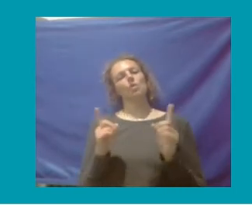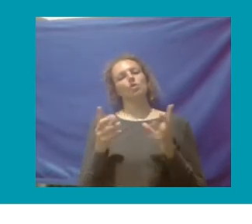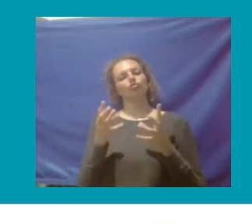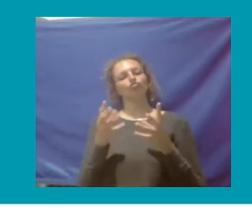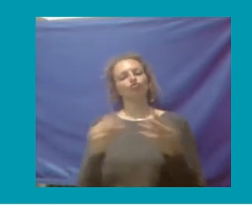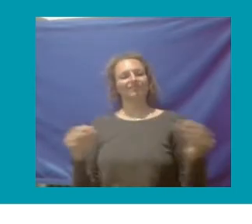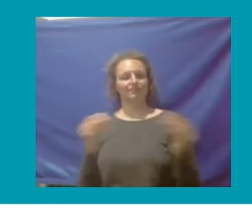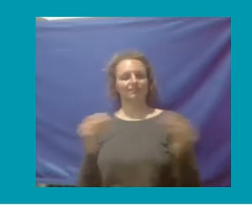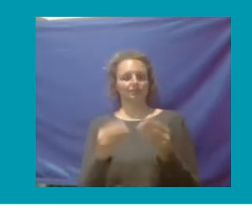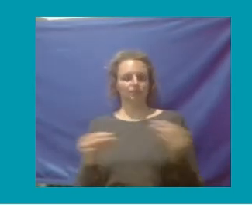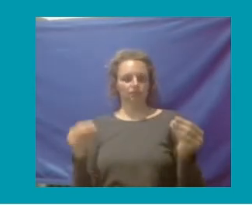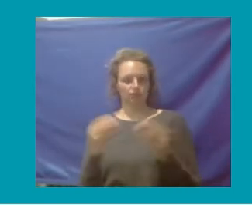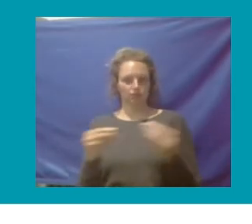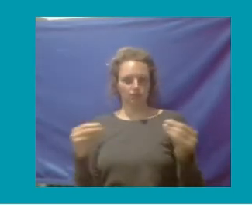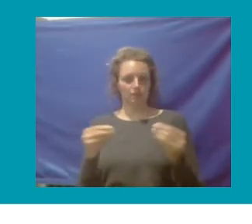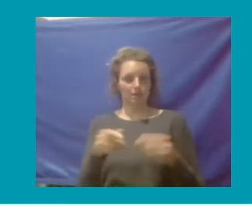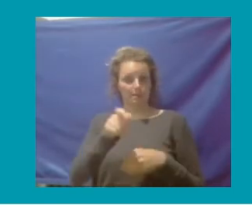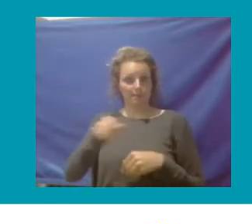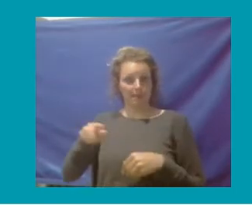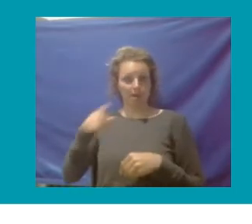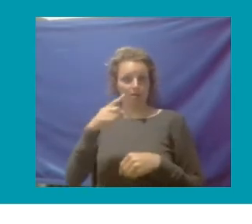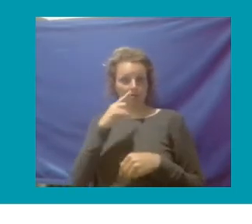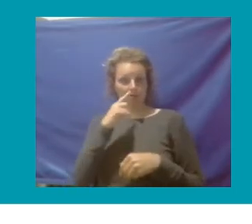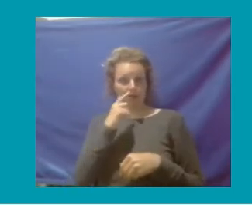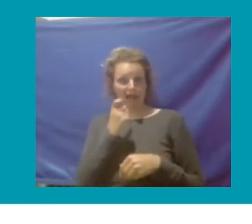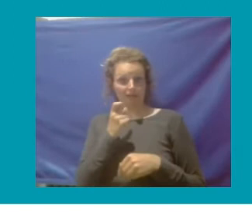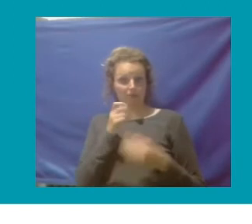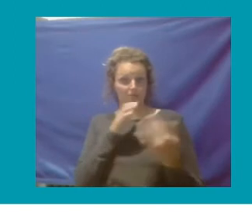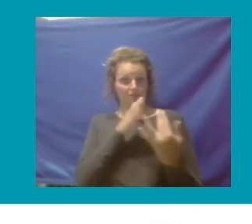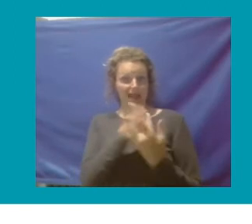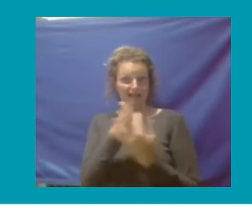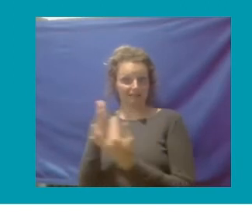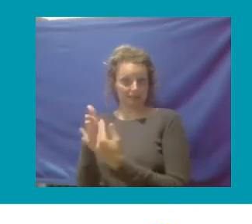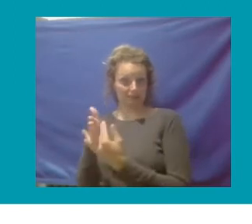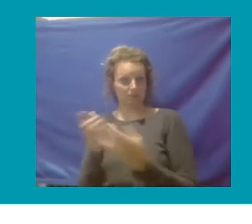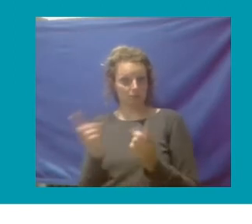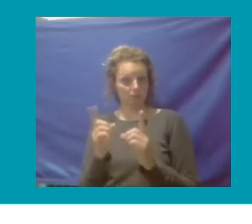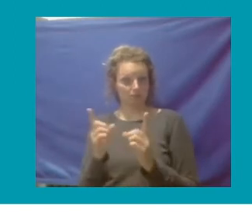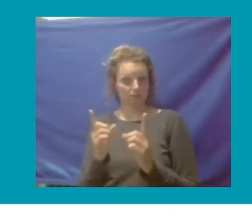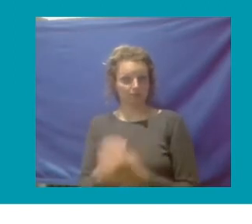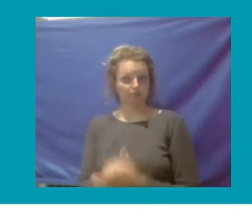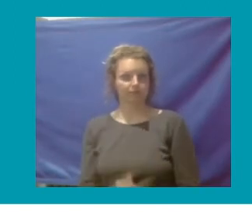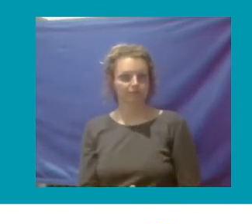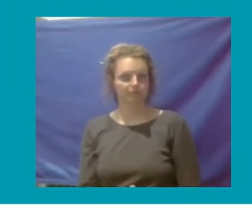What do we have at our disposal? There's hundreds of article resources services.